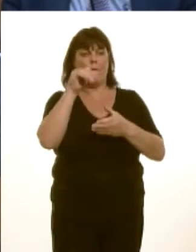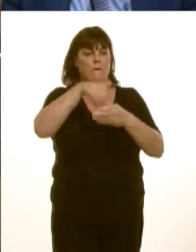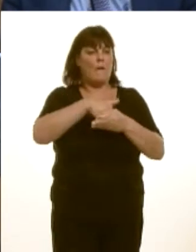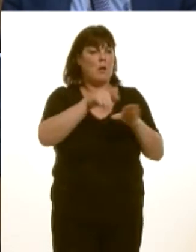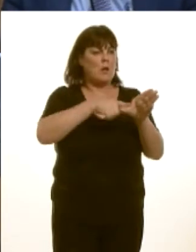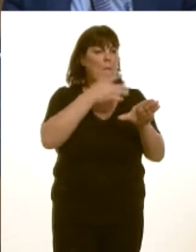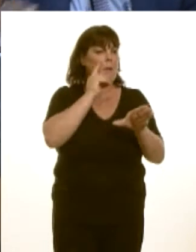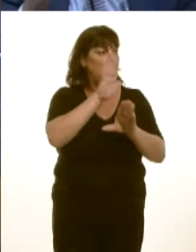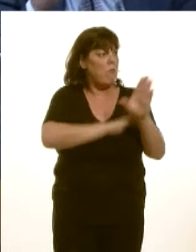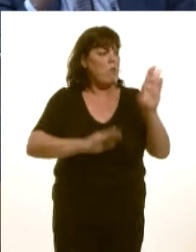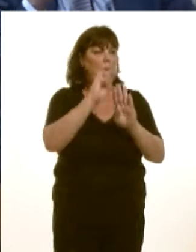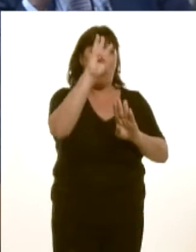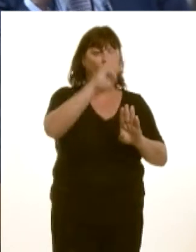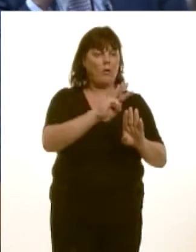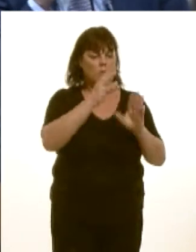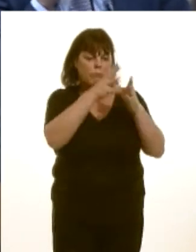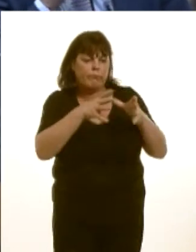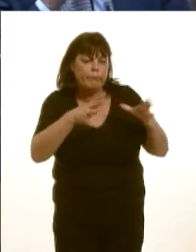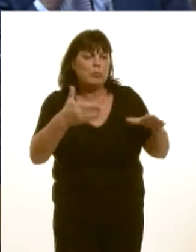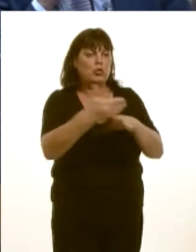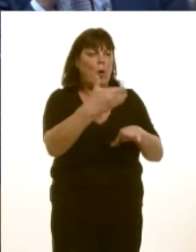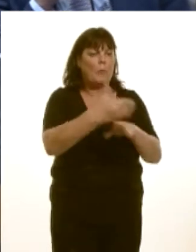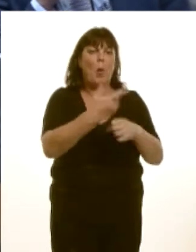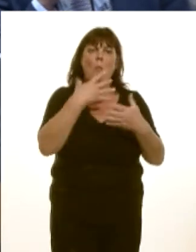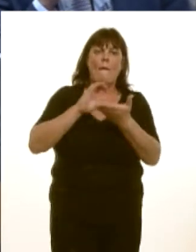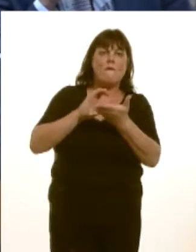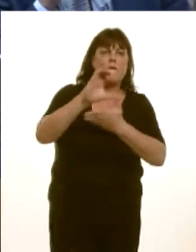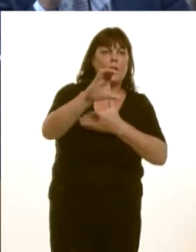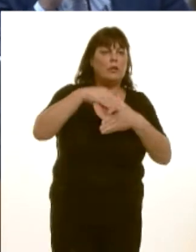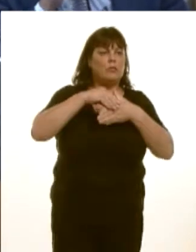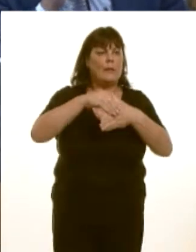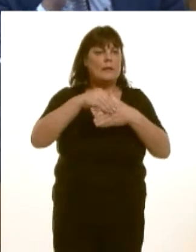We also have been funding higher-level apprenticeships, together with Jobs Growth Wales, and, of course,